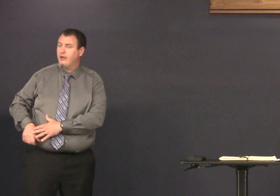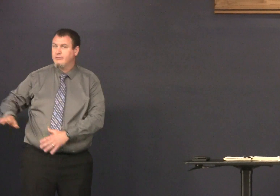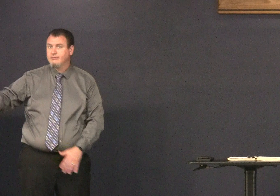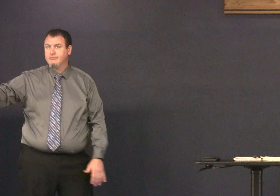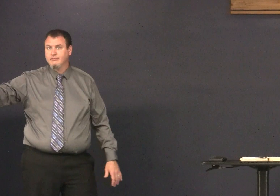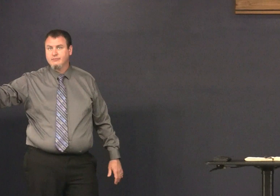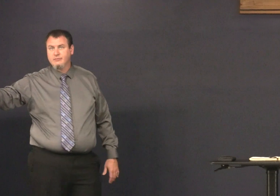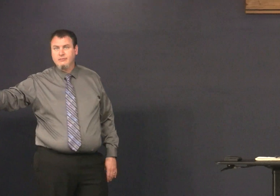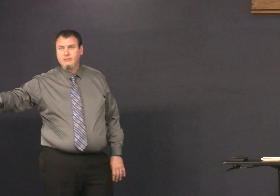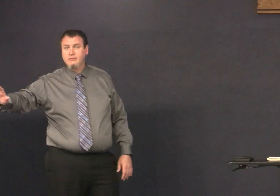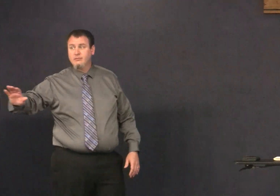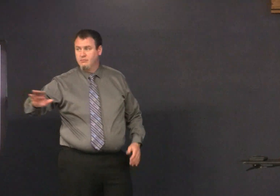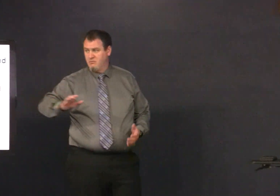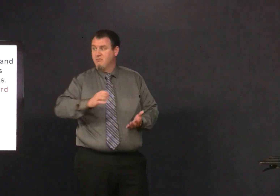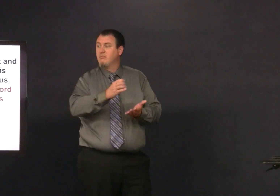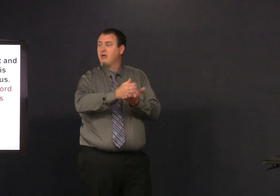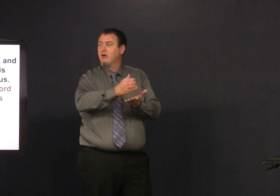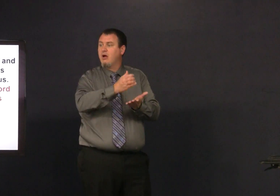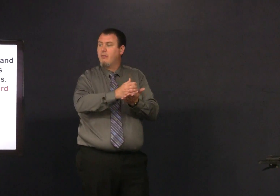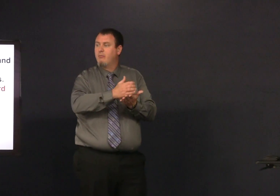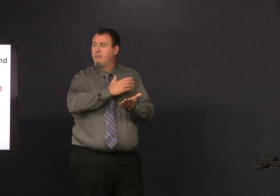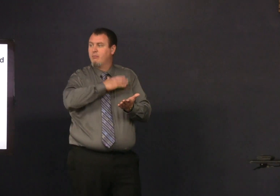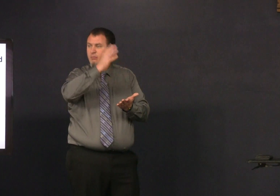put your sword away thank you